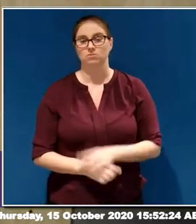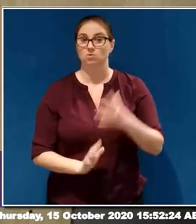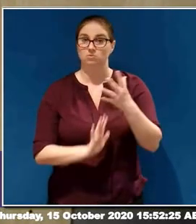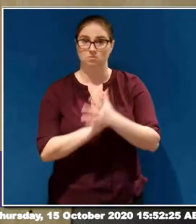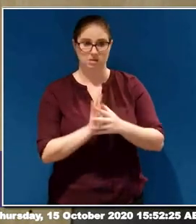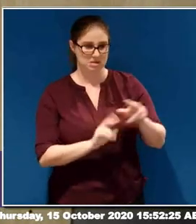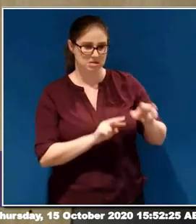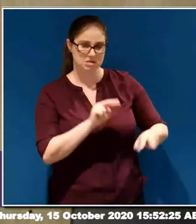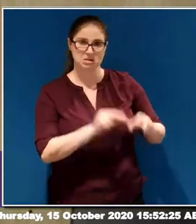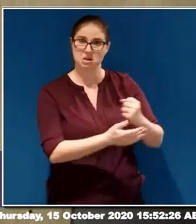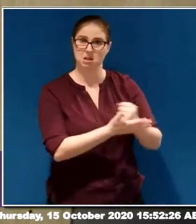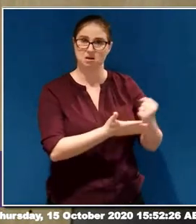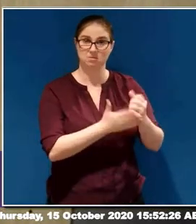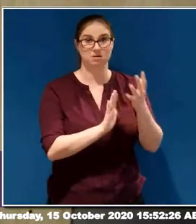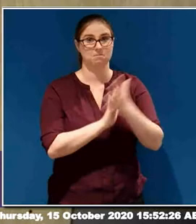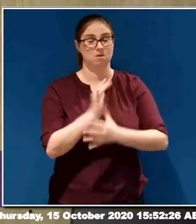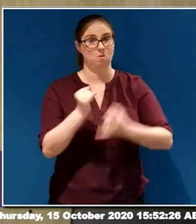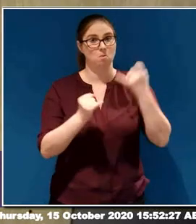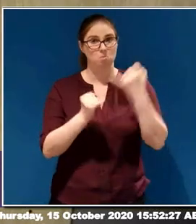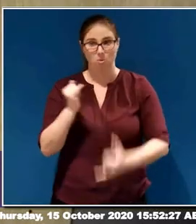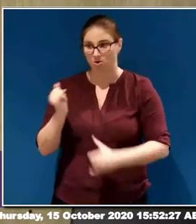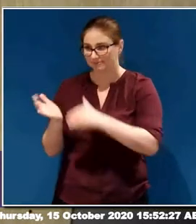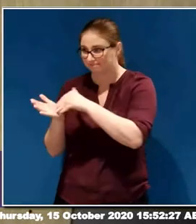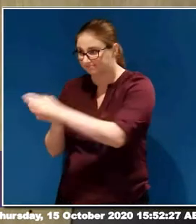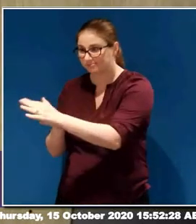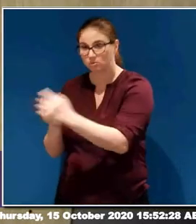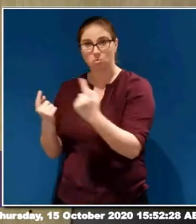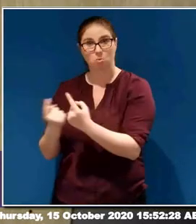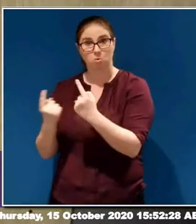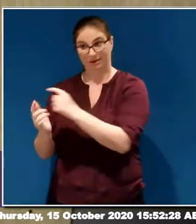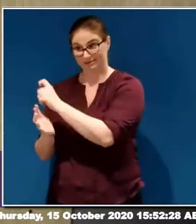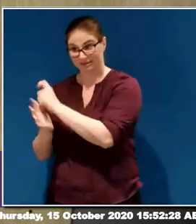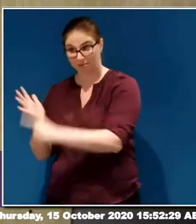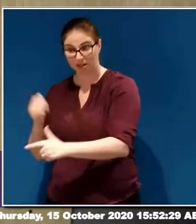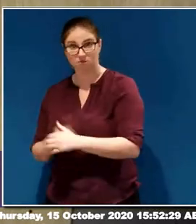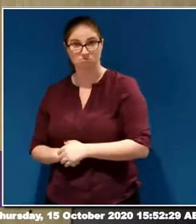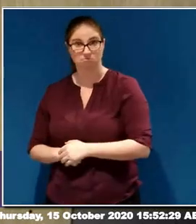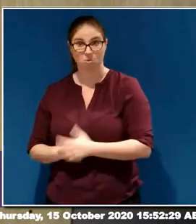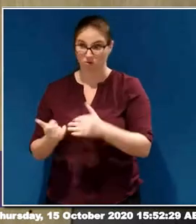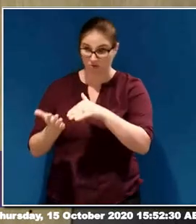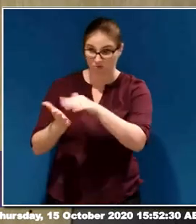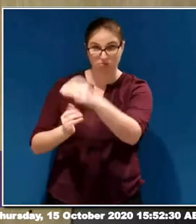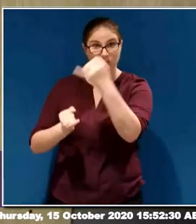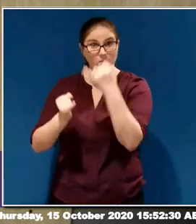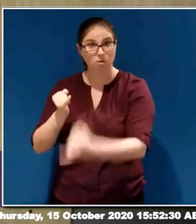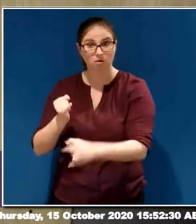Indigenous kids with a disability and look at that and in Australia, we -